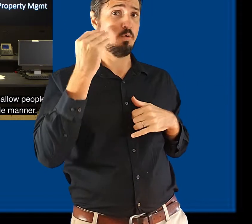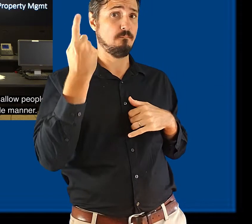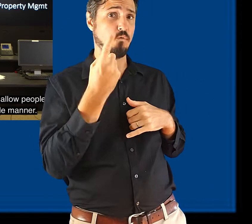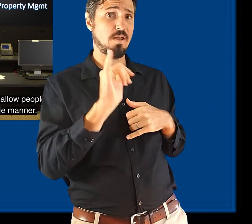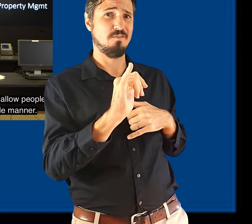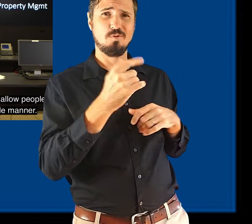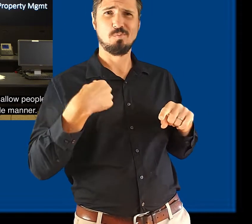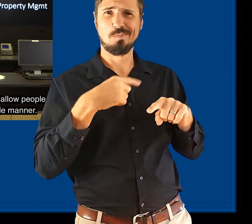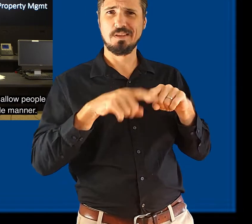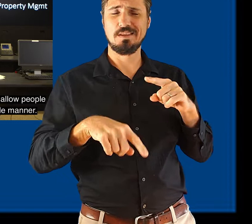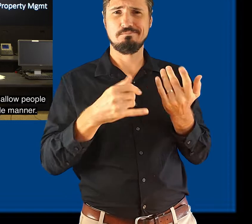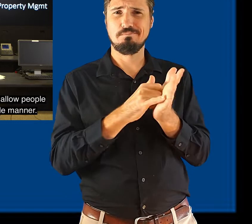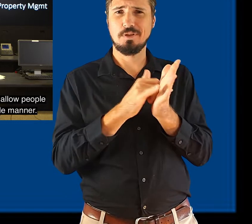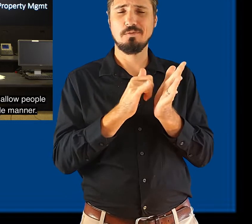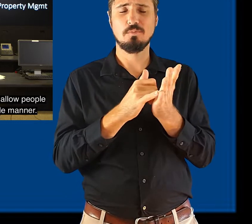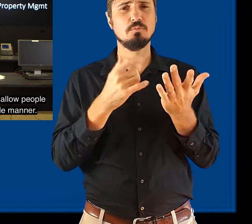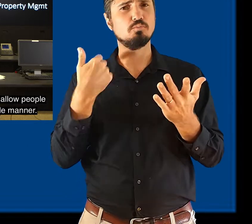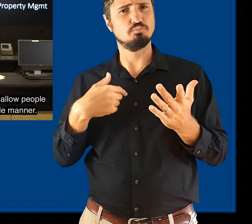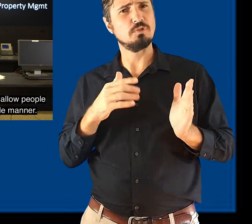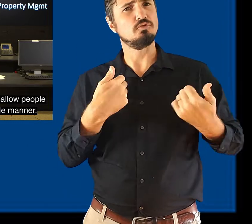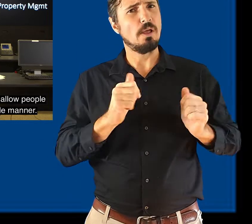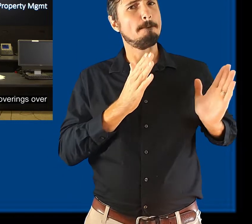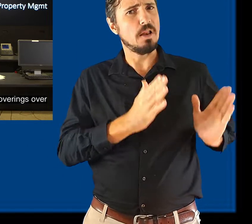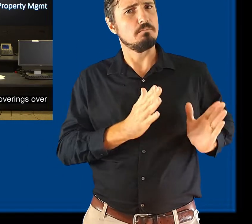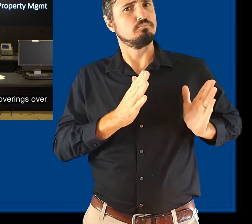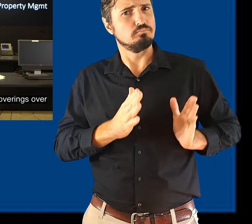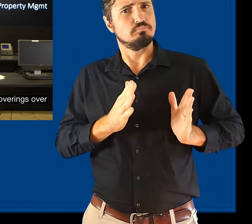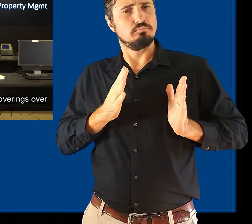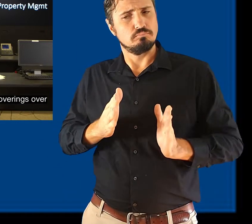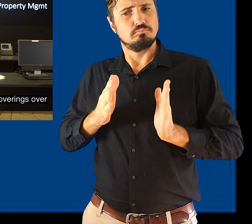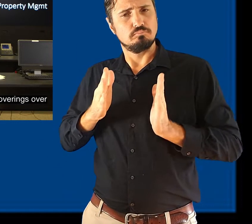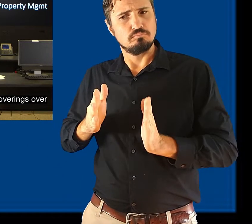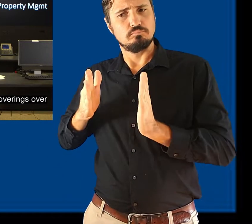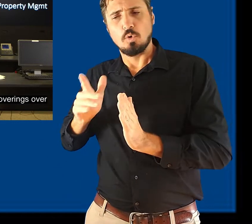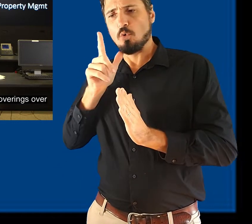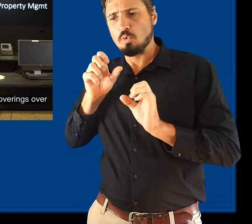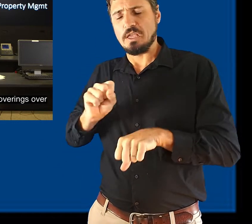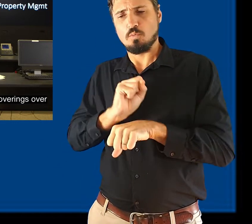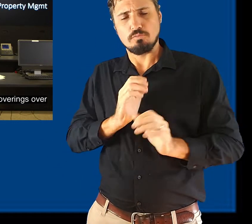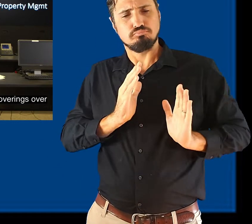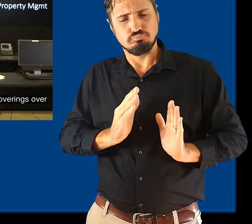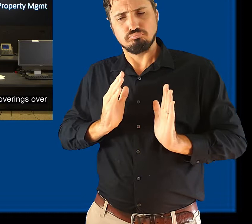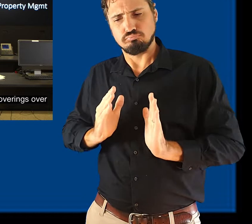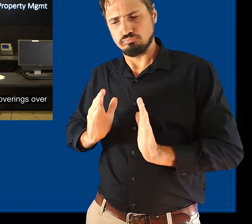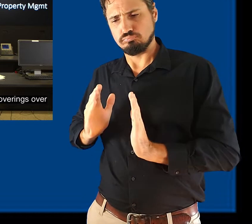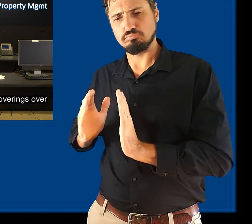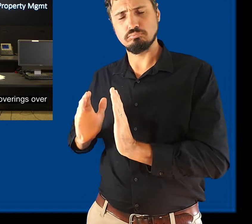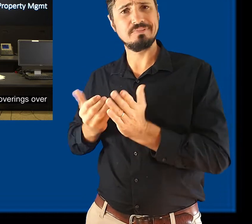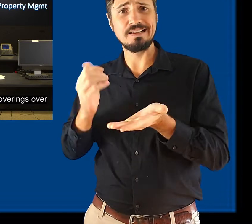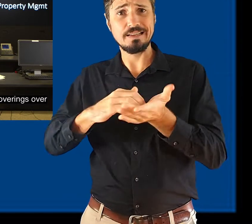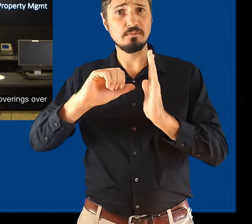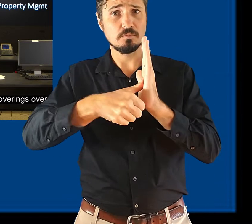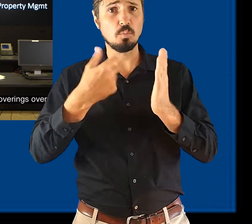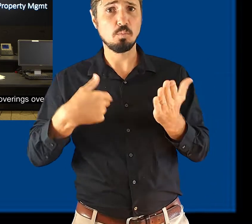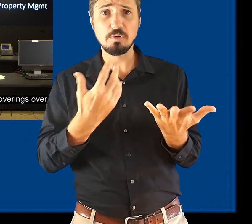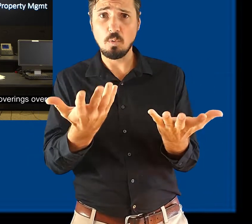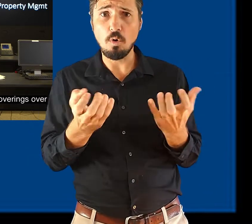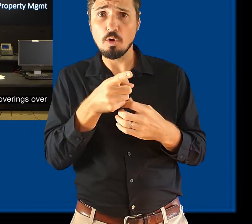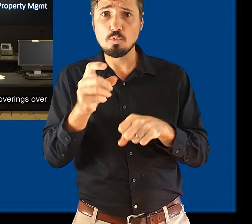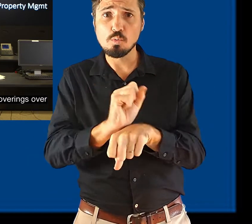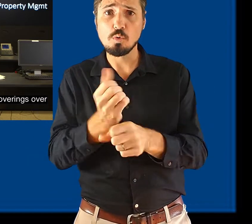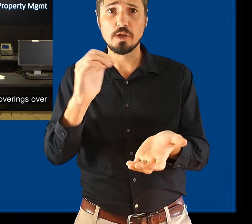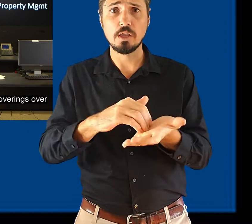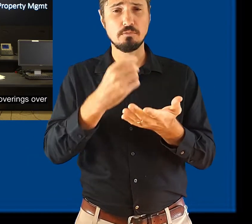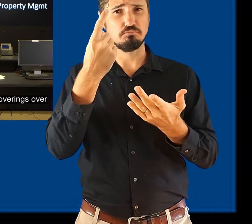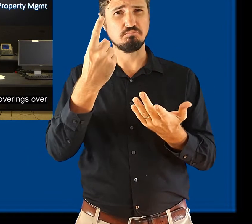Again, the idea is to get people back to work in a way that minimizes risk. Cloth coverings over our face is one more tool to help us achieve this.